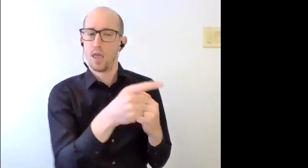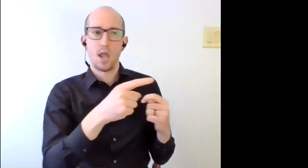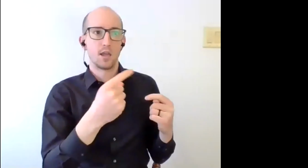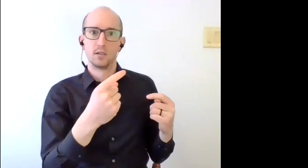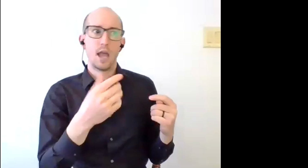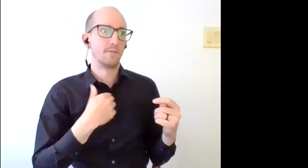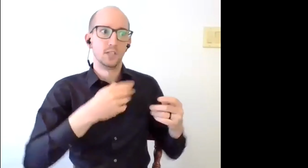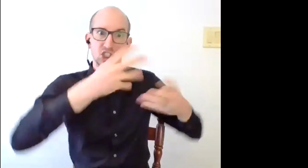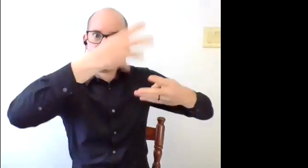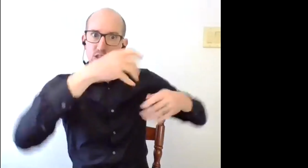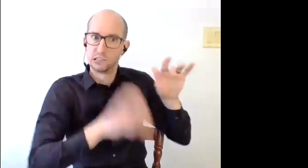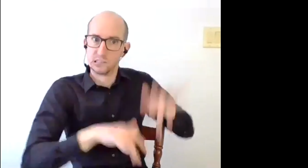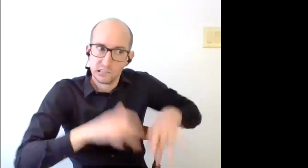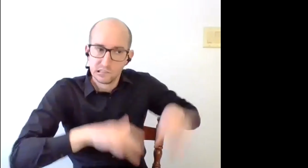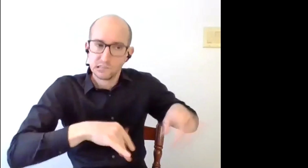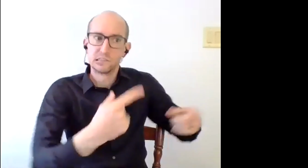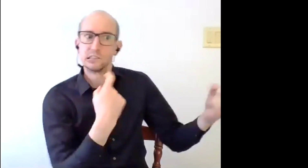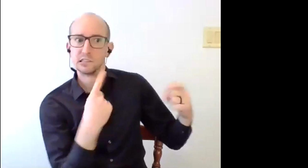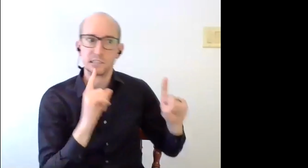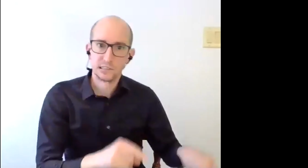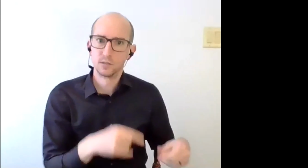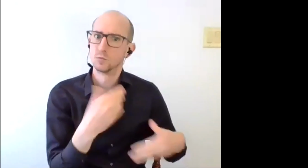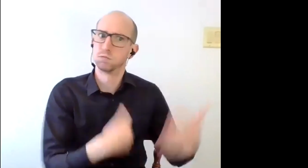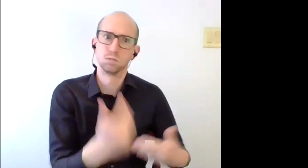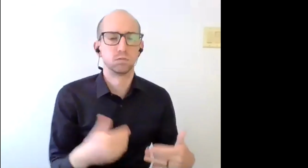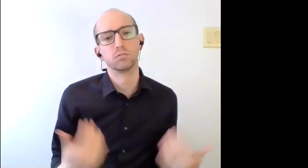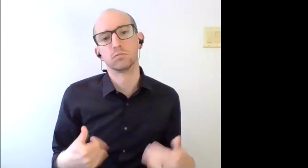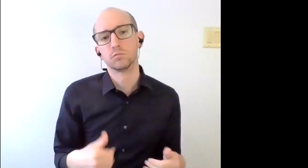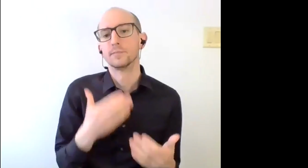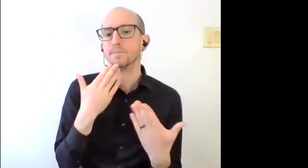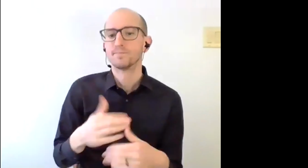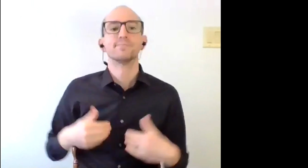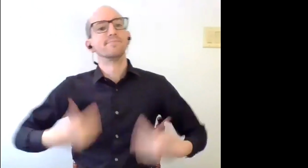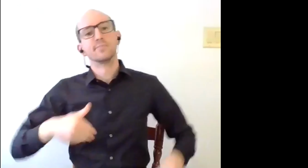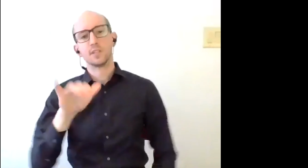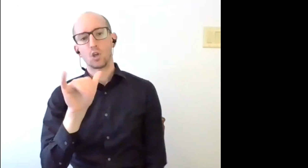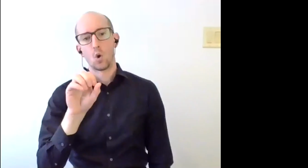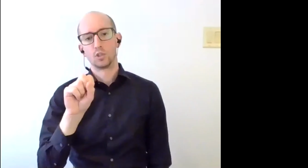about that? I want to thank the outreach team. The volume